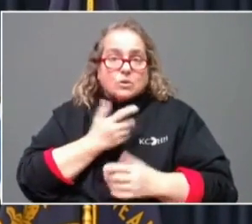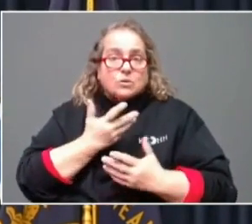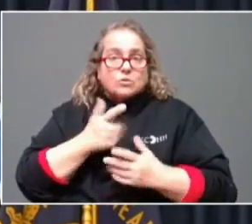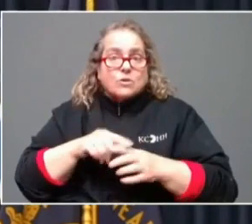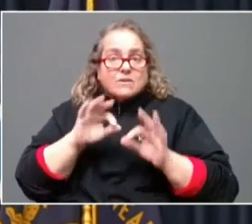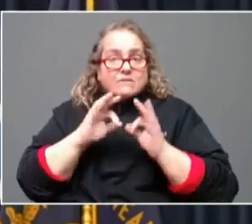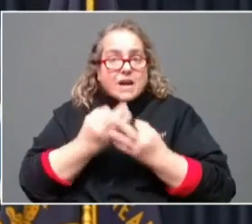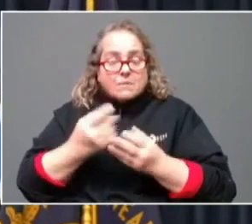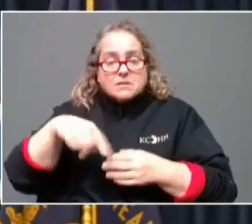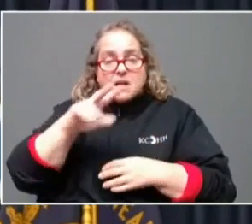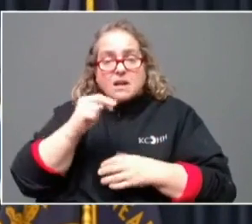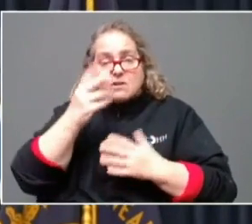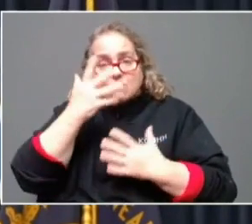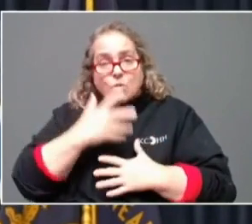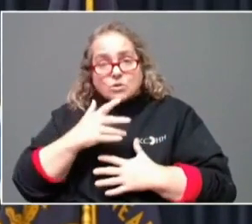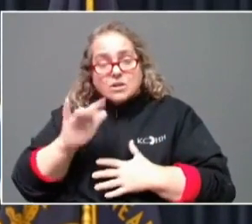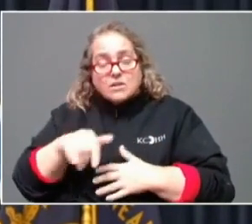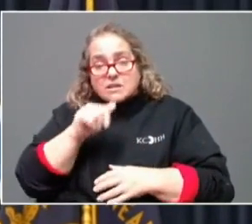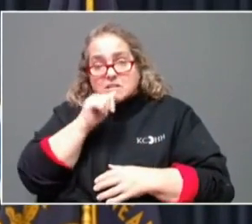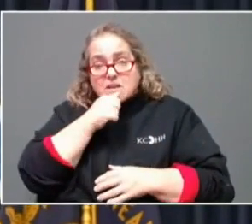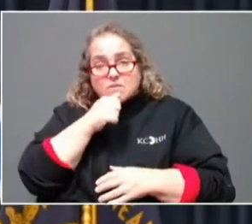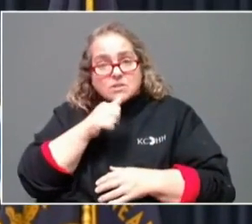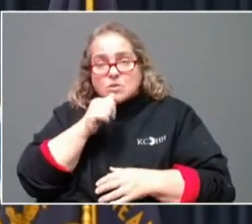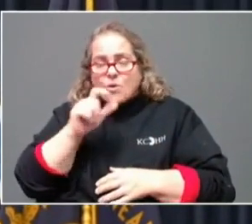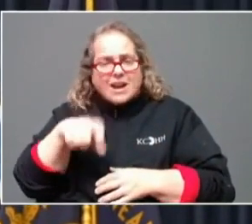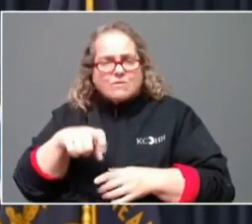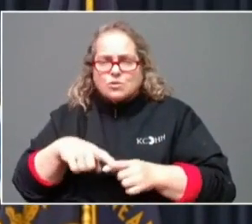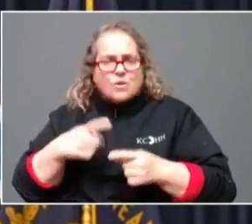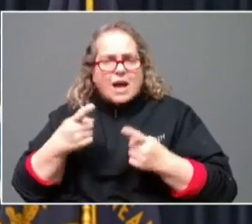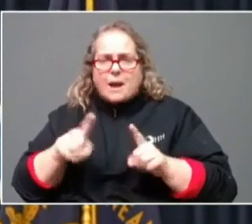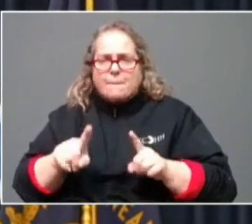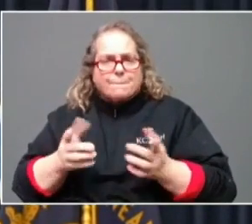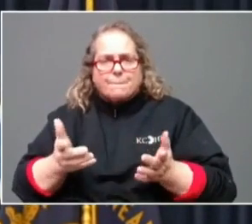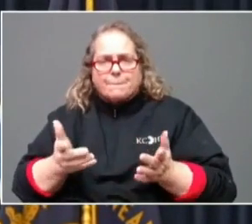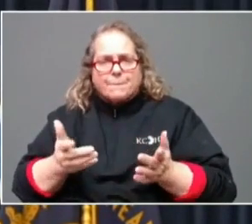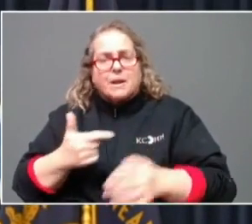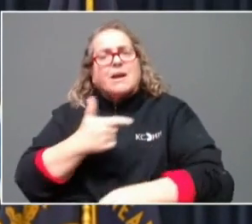sufferings usually don't need to occur vaccination almost entirely eliminates